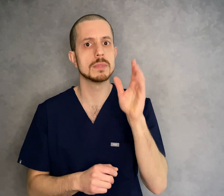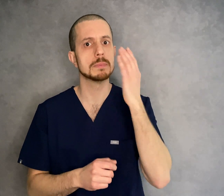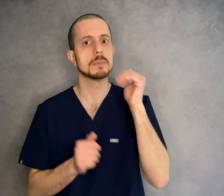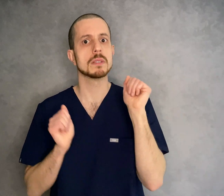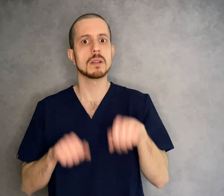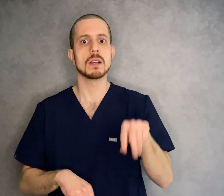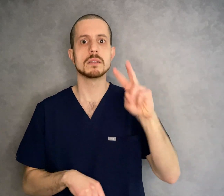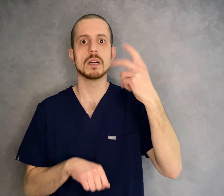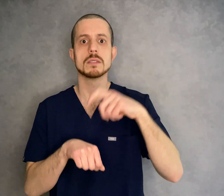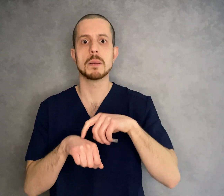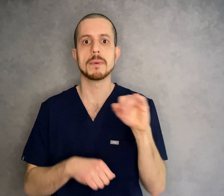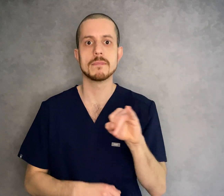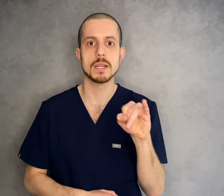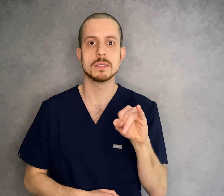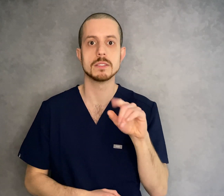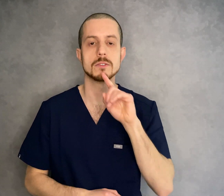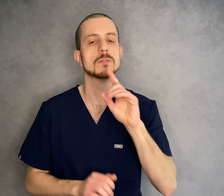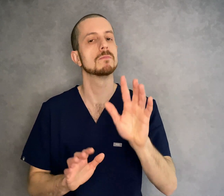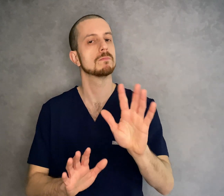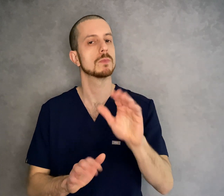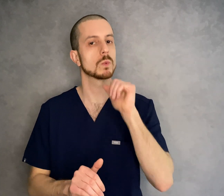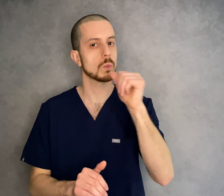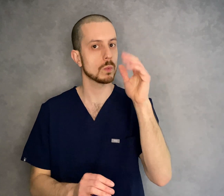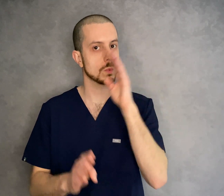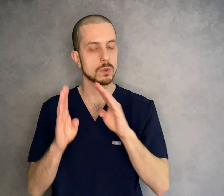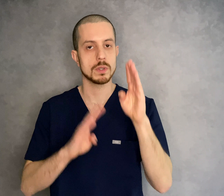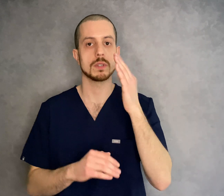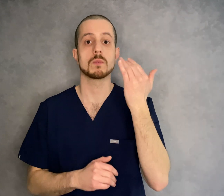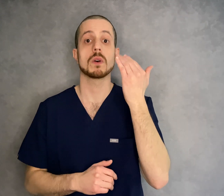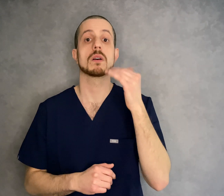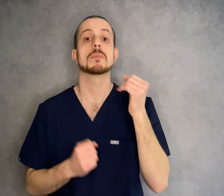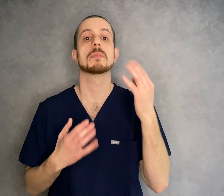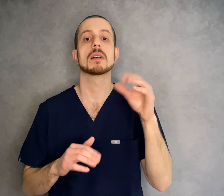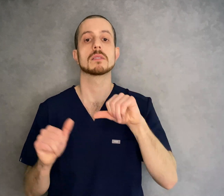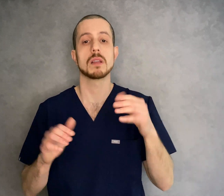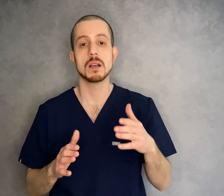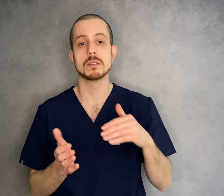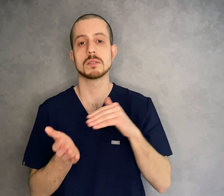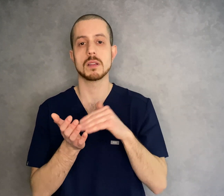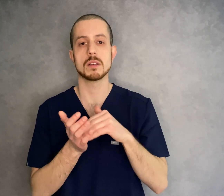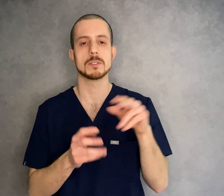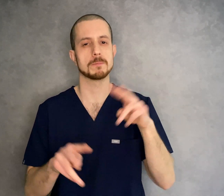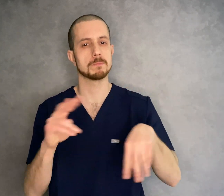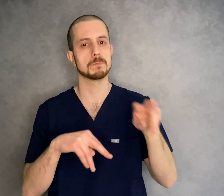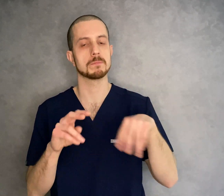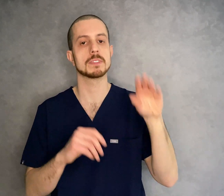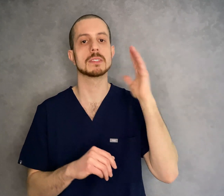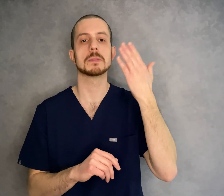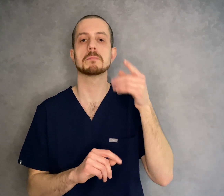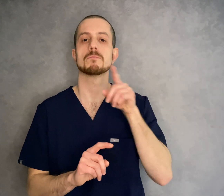That makes it seem like it is possible to get reinfected. Hold on, don't worry! Many doctors and scientists have been investigating this and the consensus